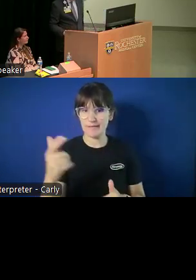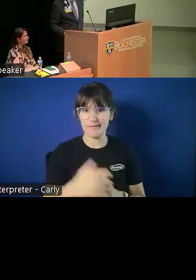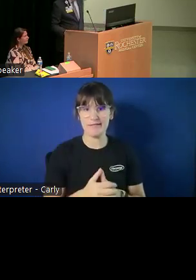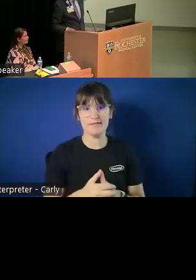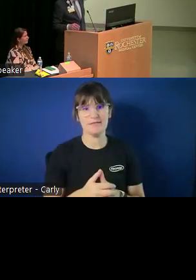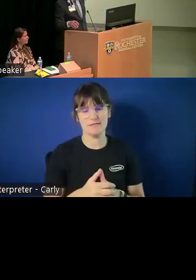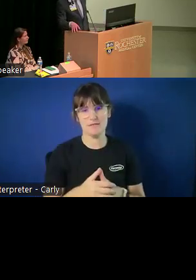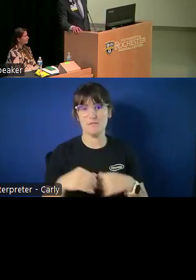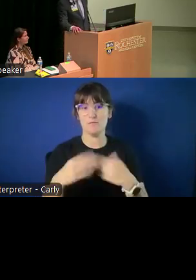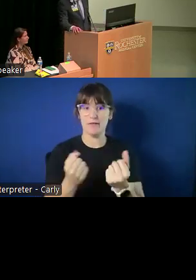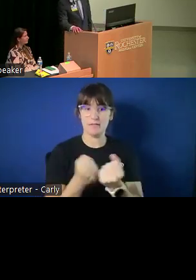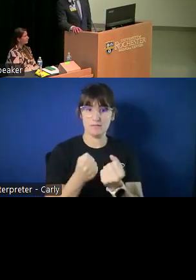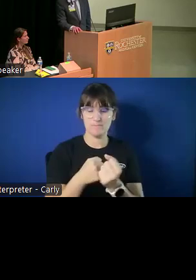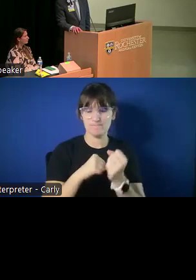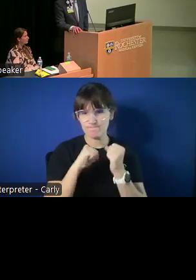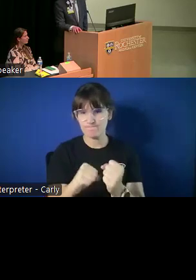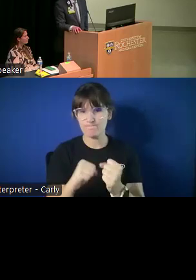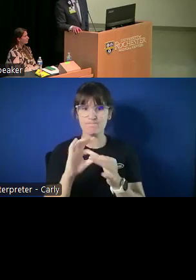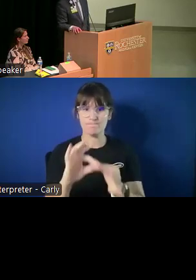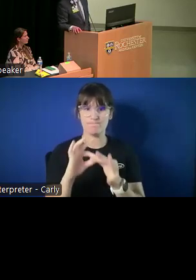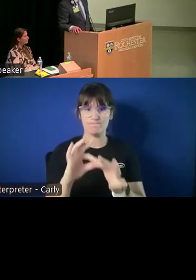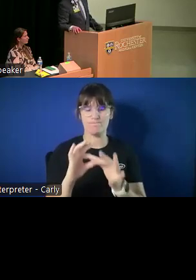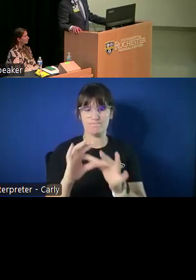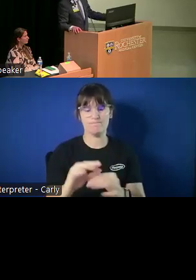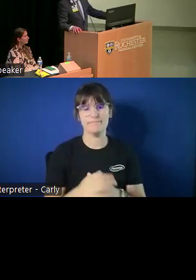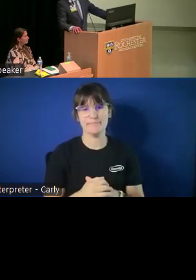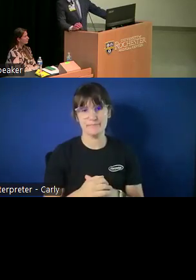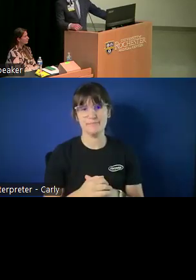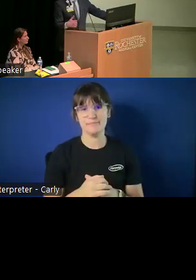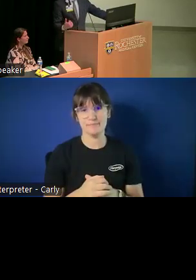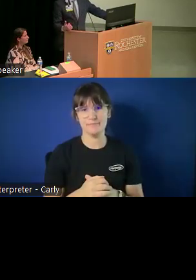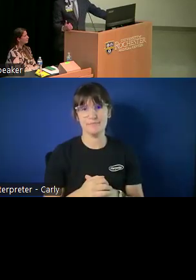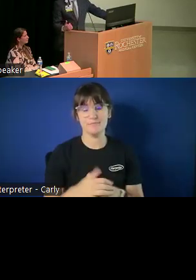support and to strengthen employee and learner connectedness uh you had heard that uh Autumn